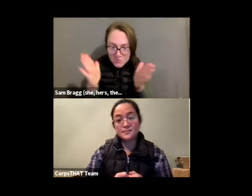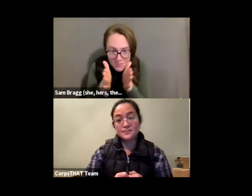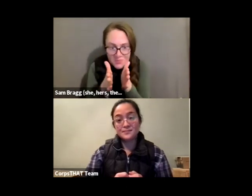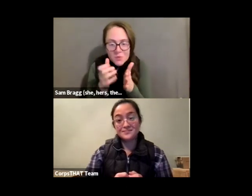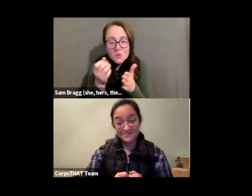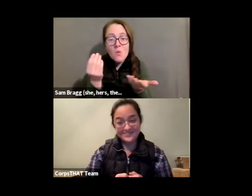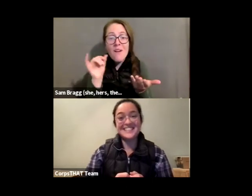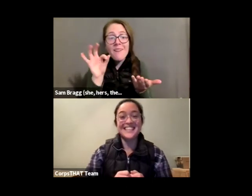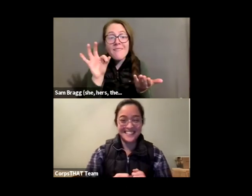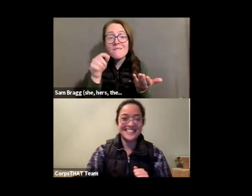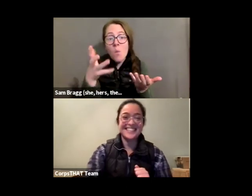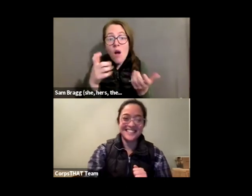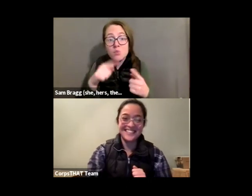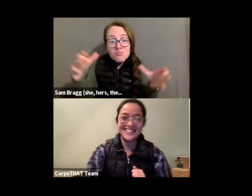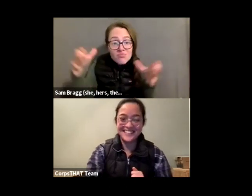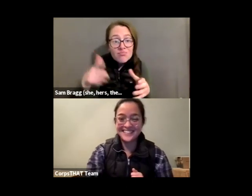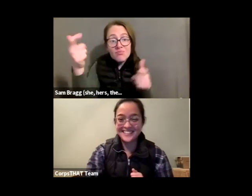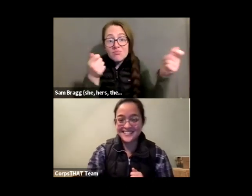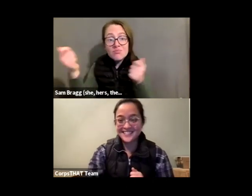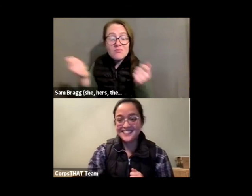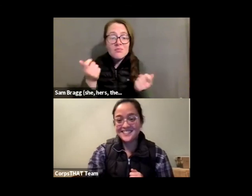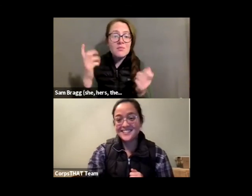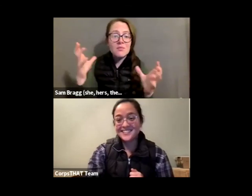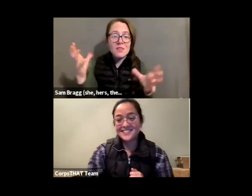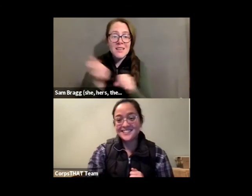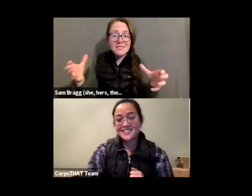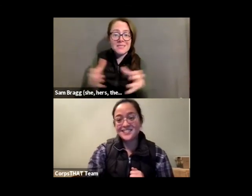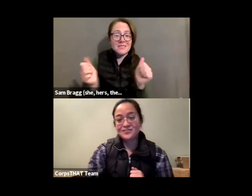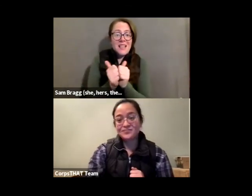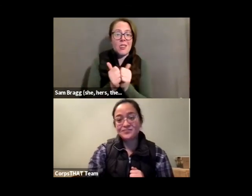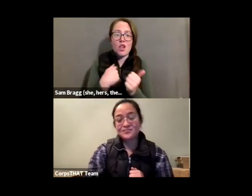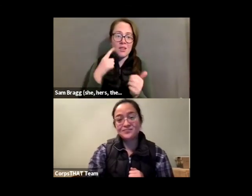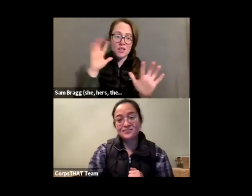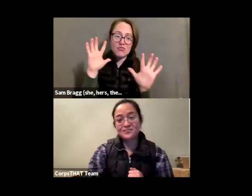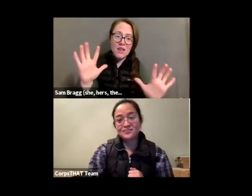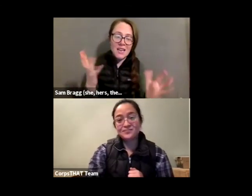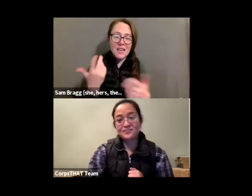outdoors is our goal and that's really a way that we can get more people to participate